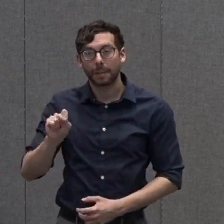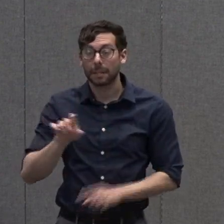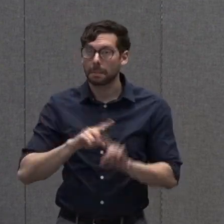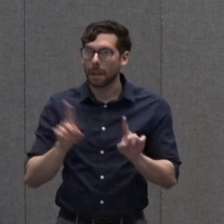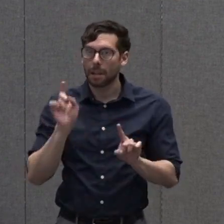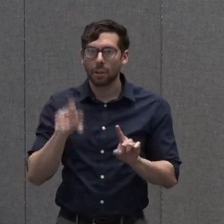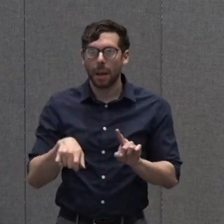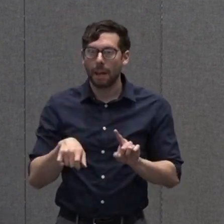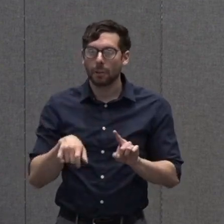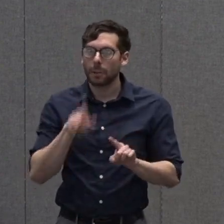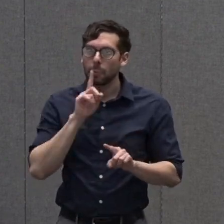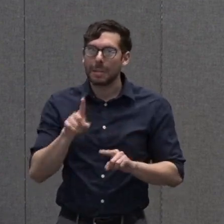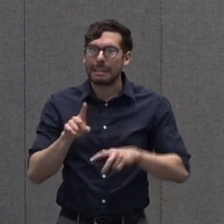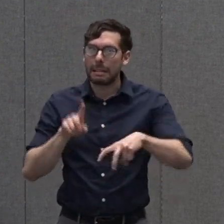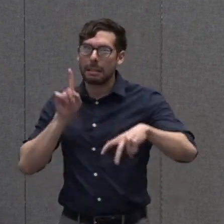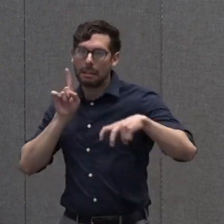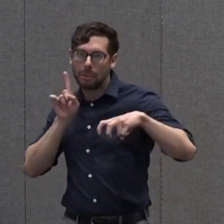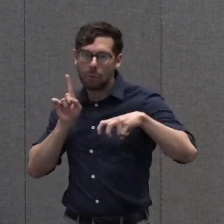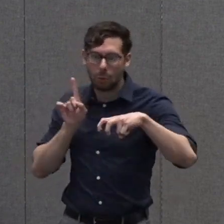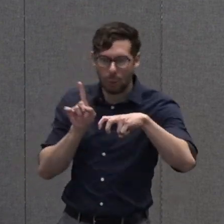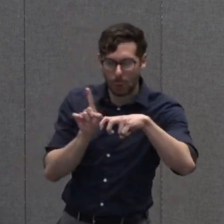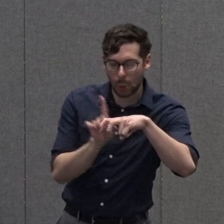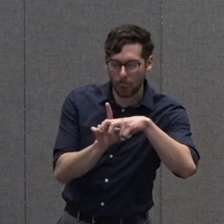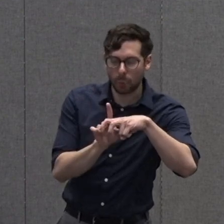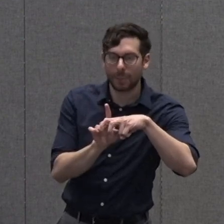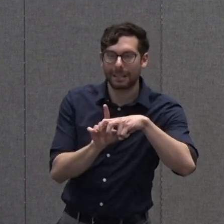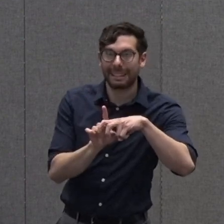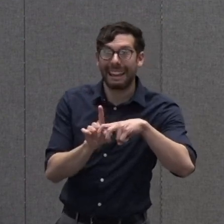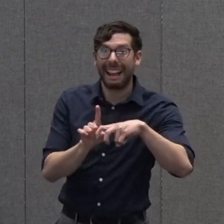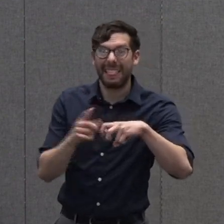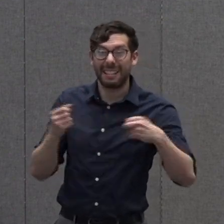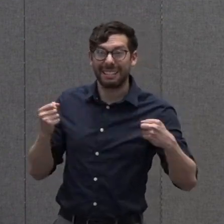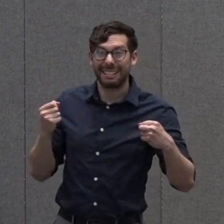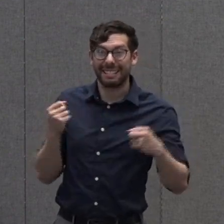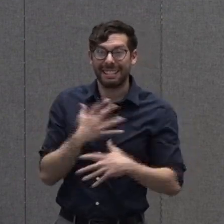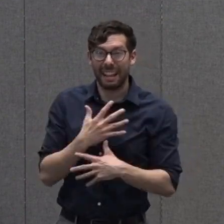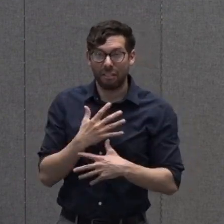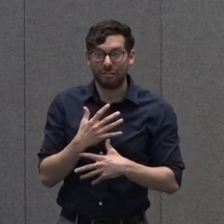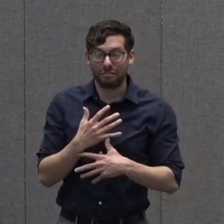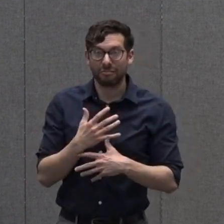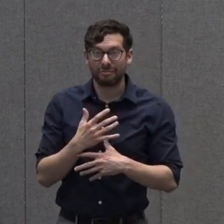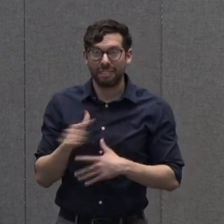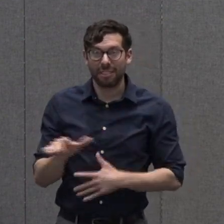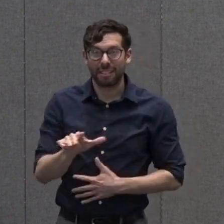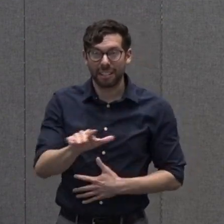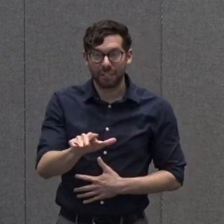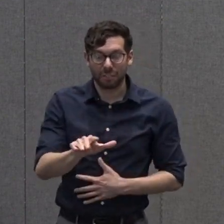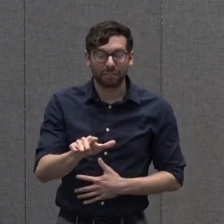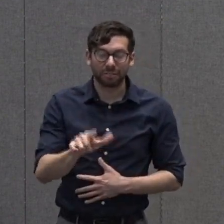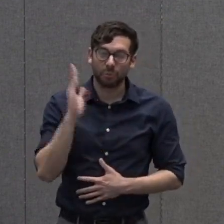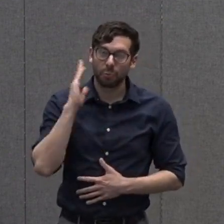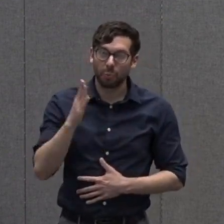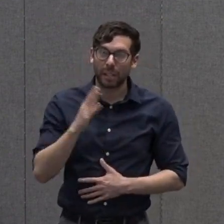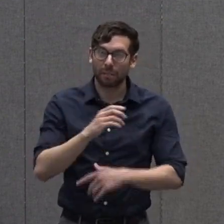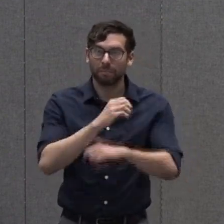It'd be an awfully foolish thing, yeah, yeah. And frighten the Gila monster into protecting itself. Just like a rattlesnake. Well, she's quite lovely,